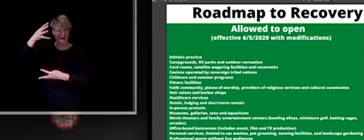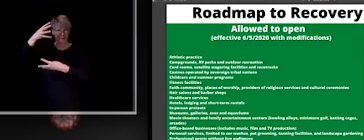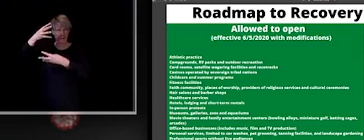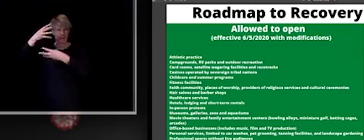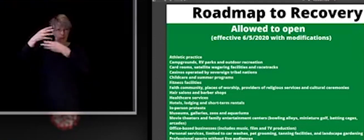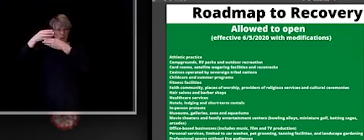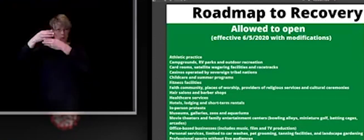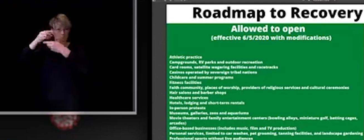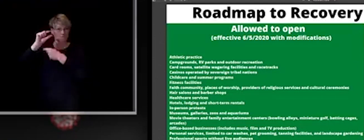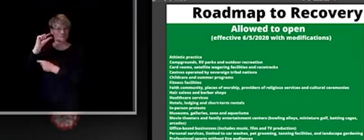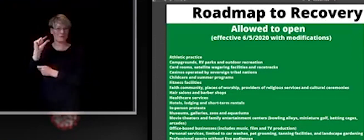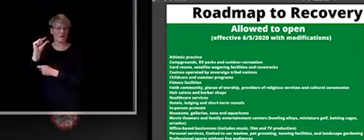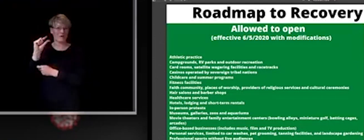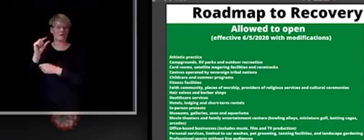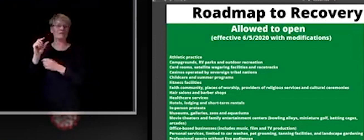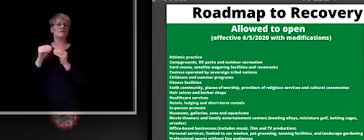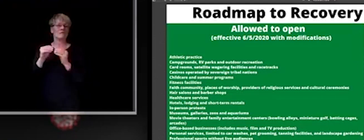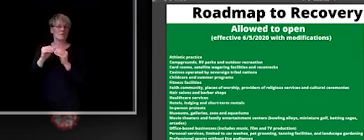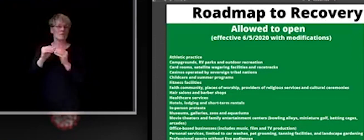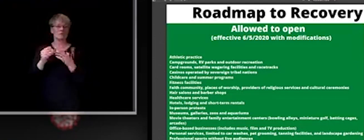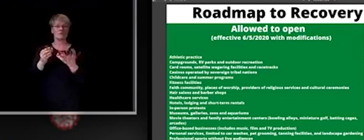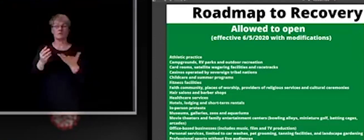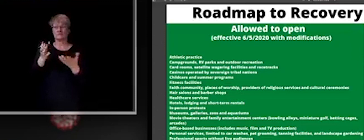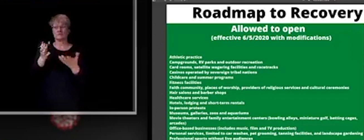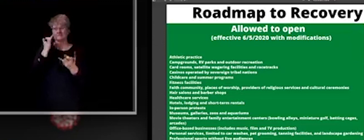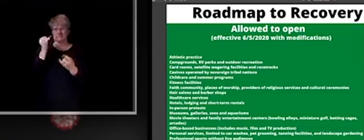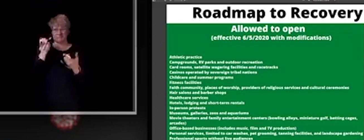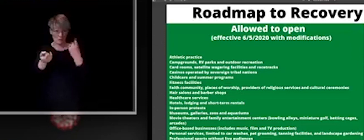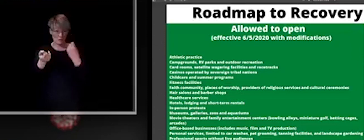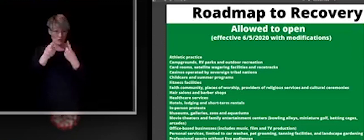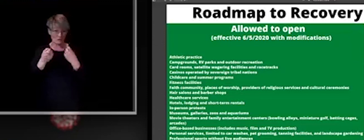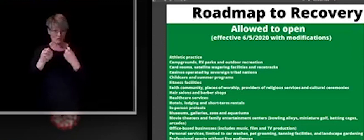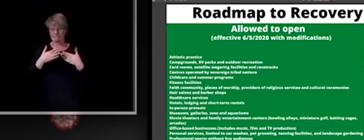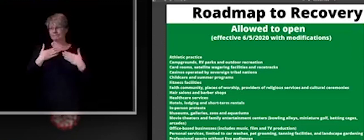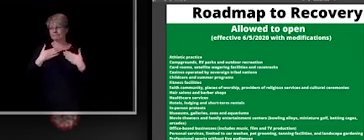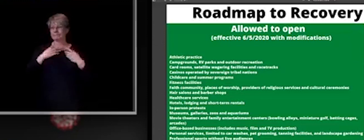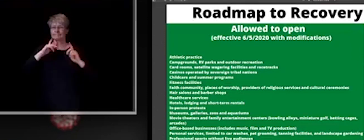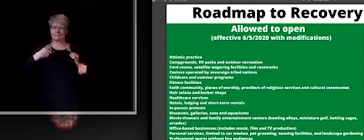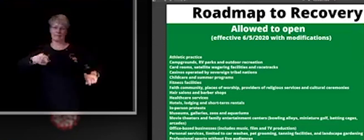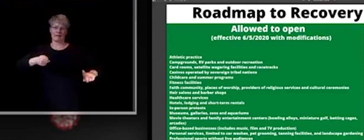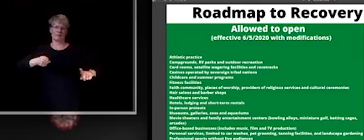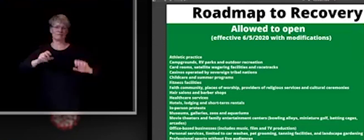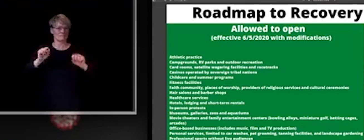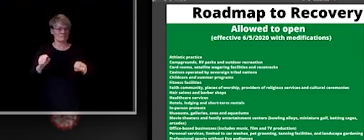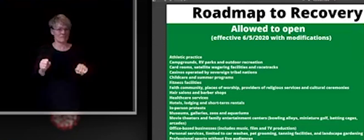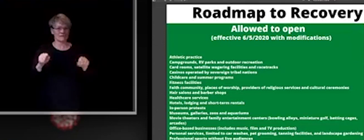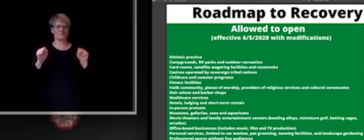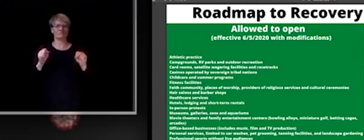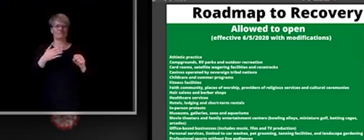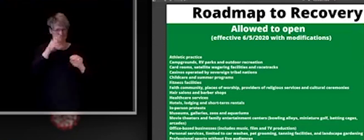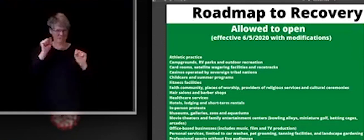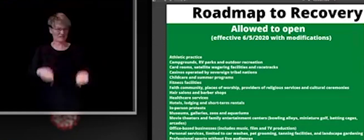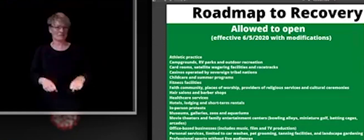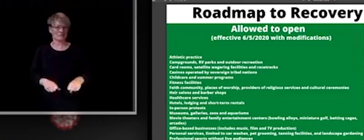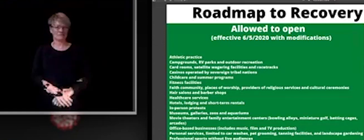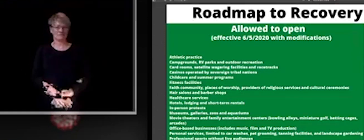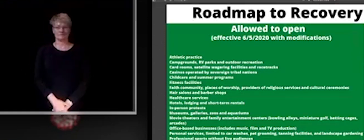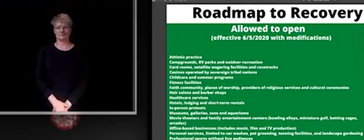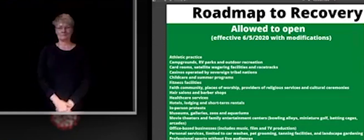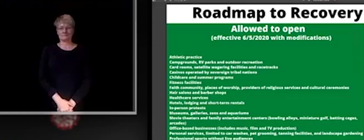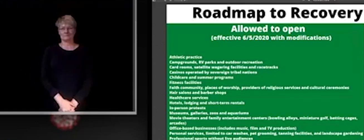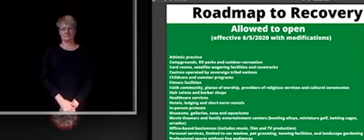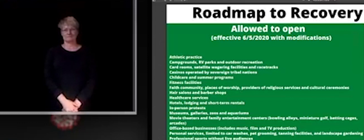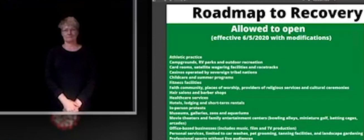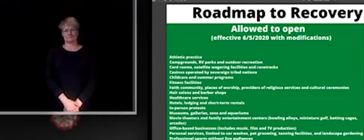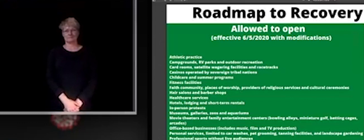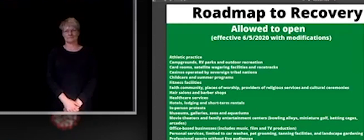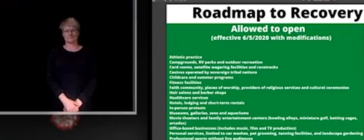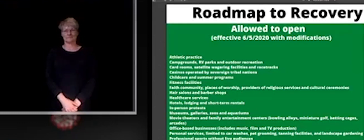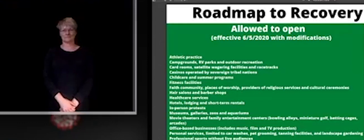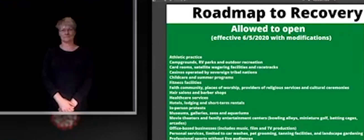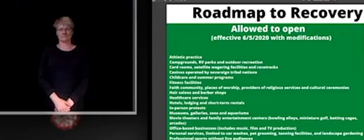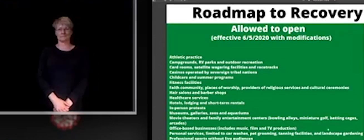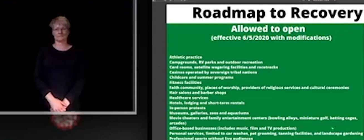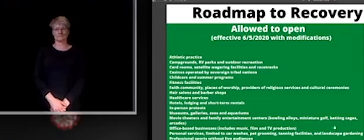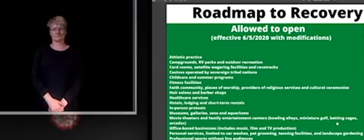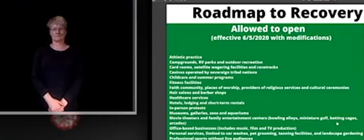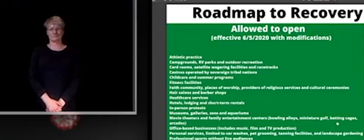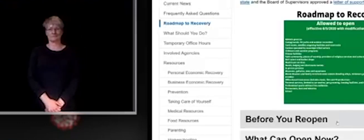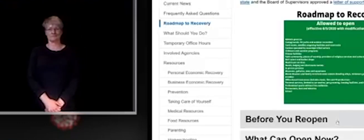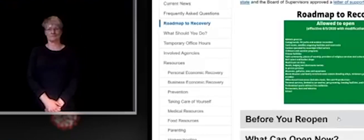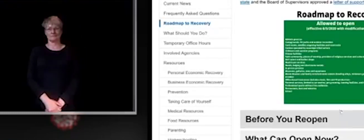answer any questions to the best of our ability. Alright, we are ready for media questions.